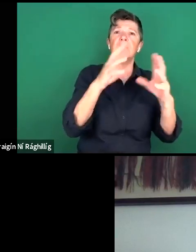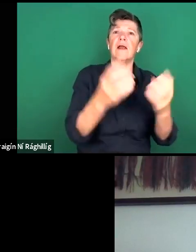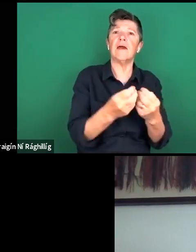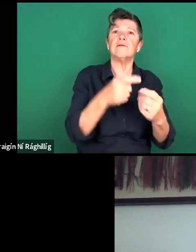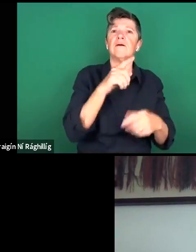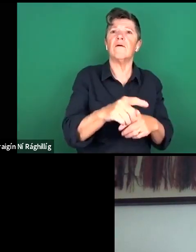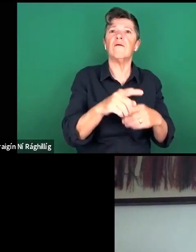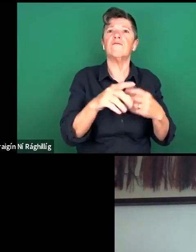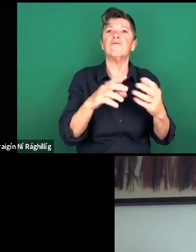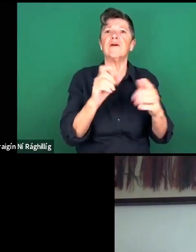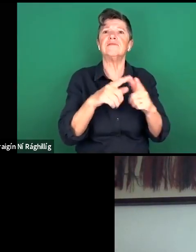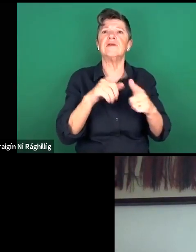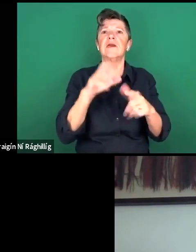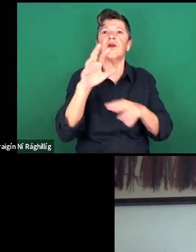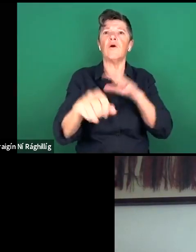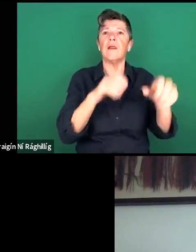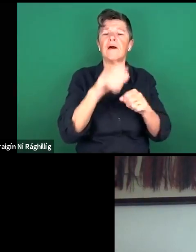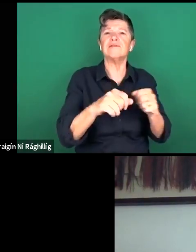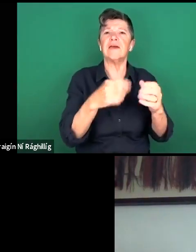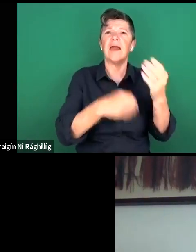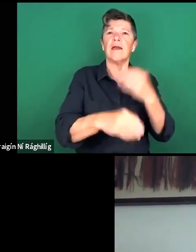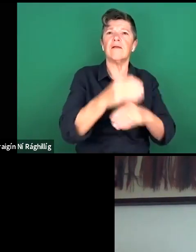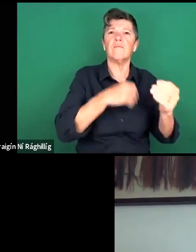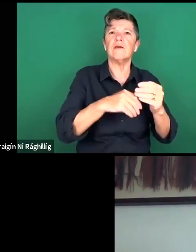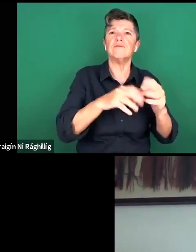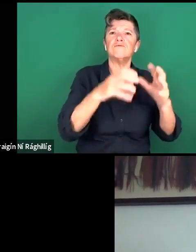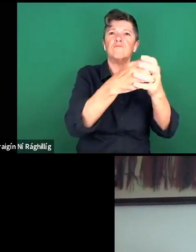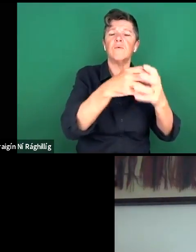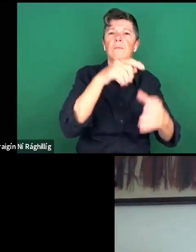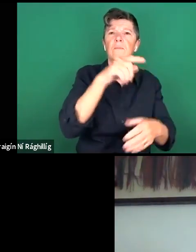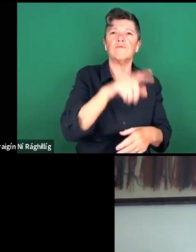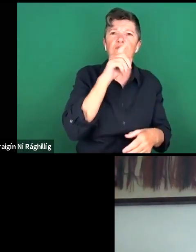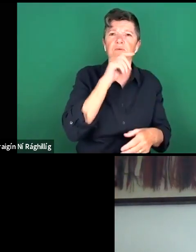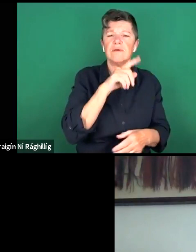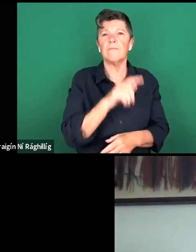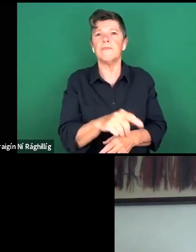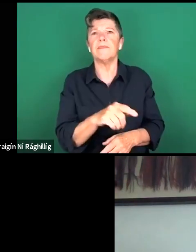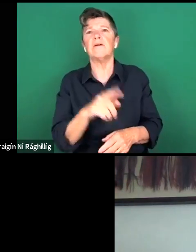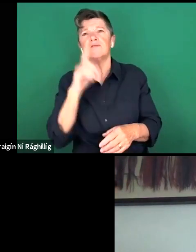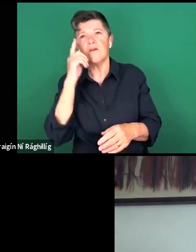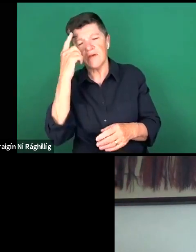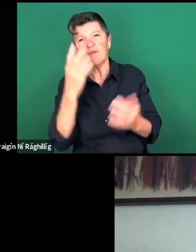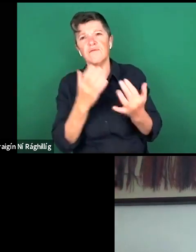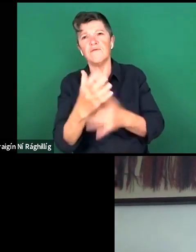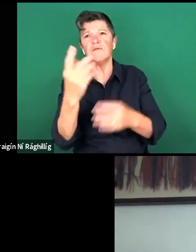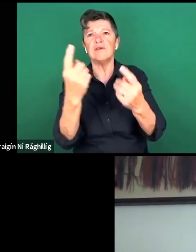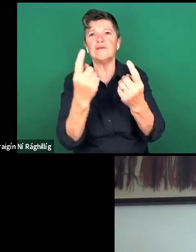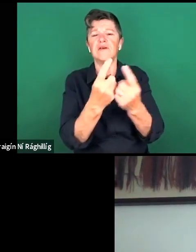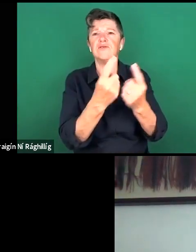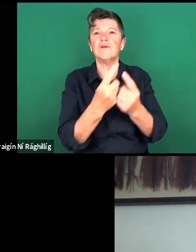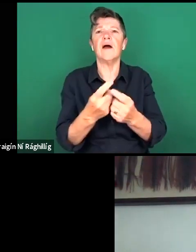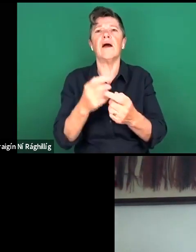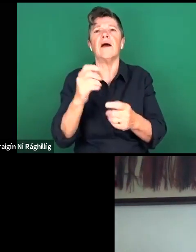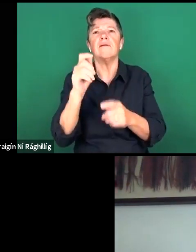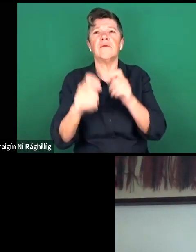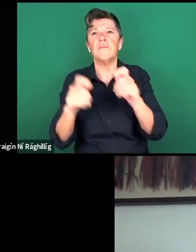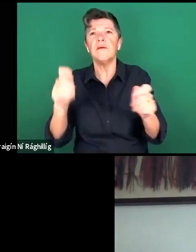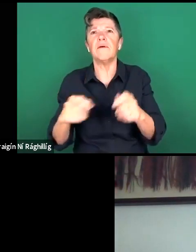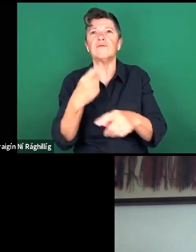other people who deal with these but don't take colonialism seriously it's time to ask them